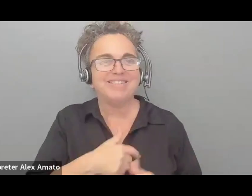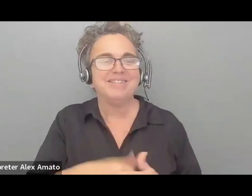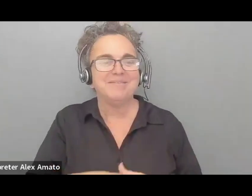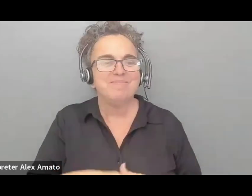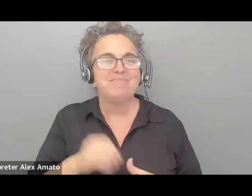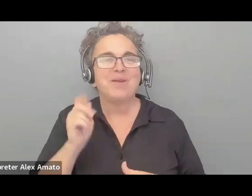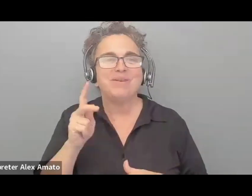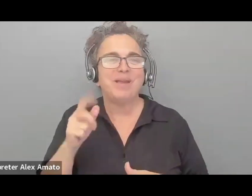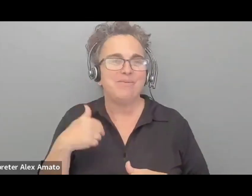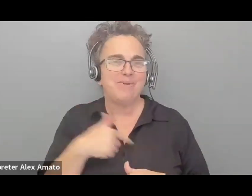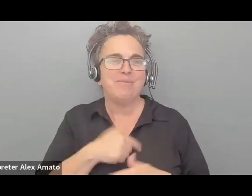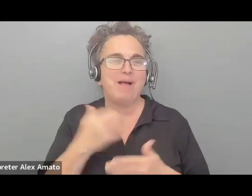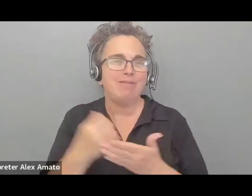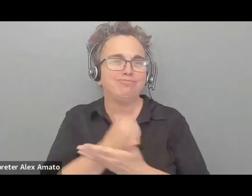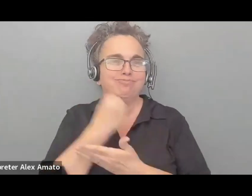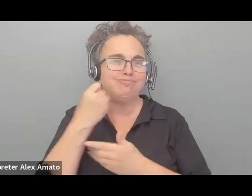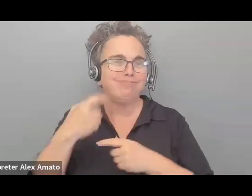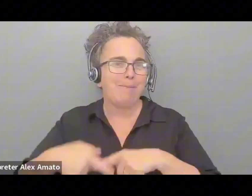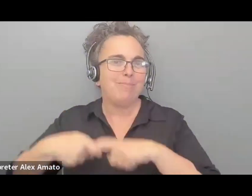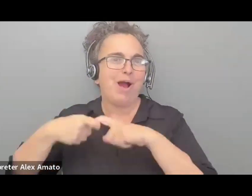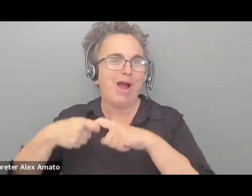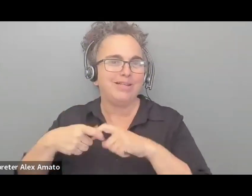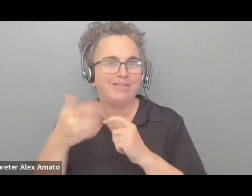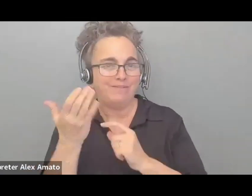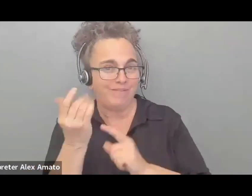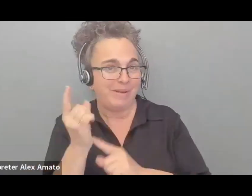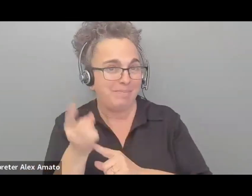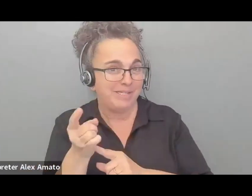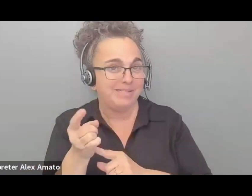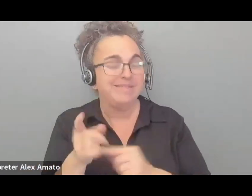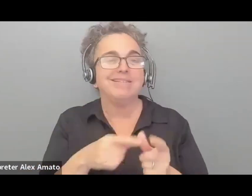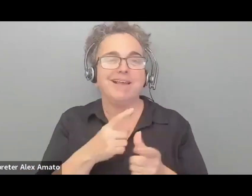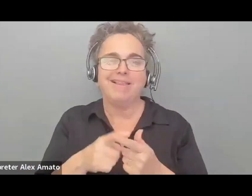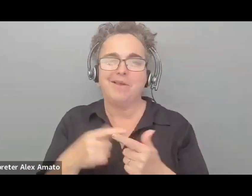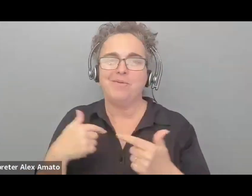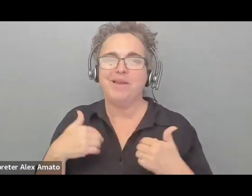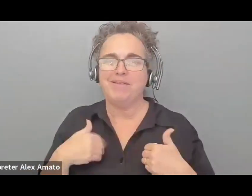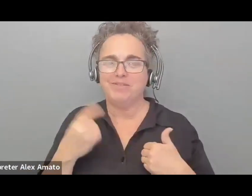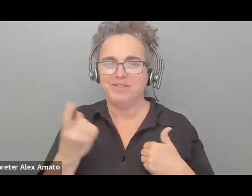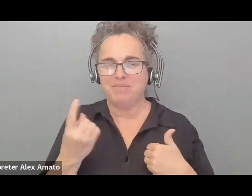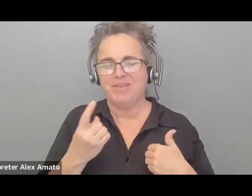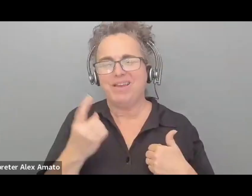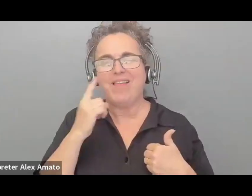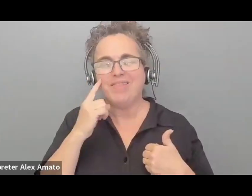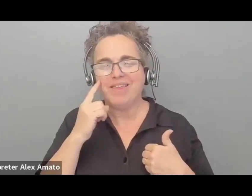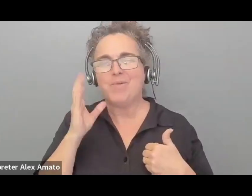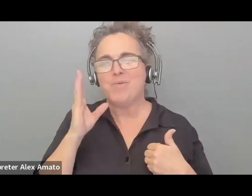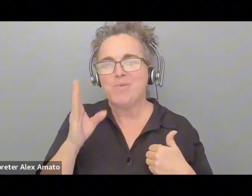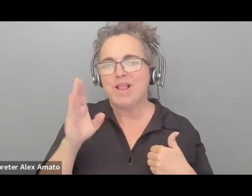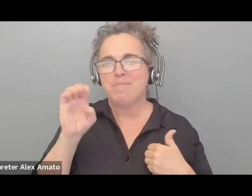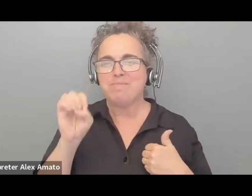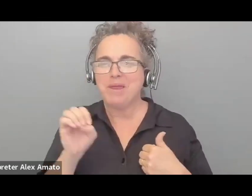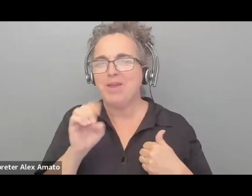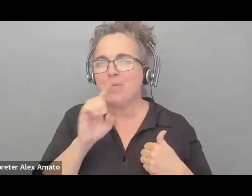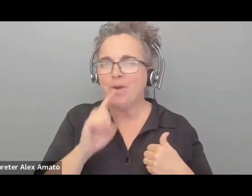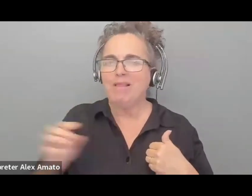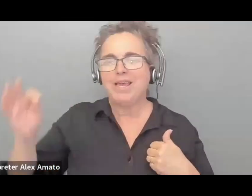quick pause of about 15 minutes and then we have something that I think will be very useful for all of you out there.